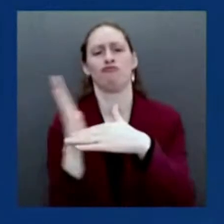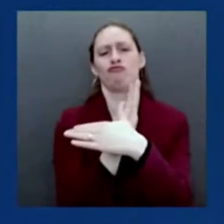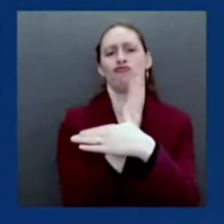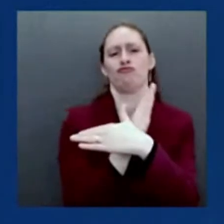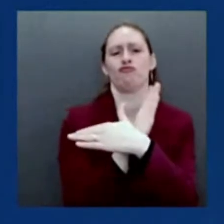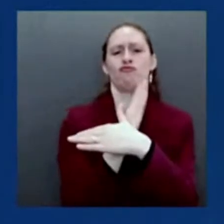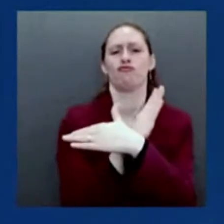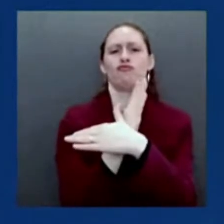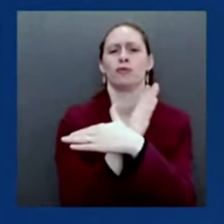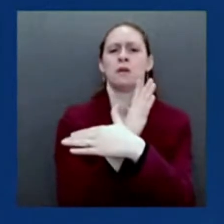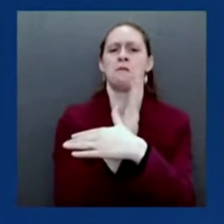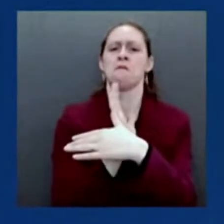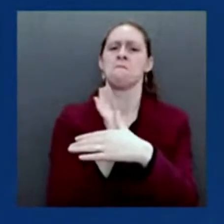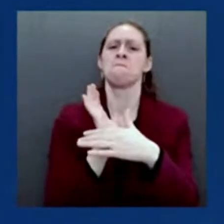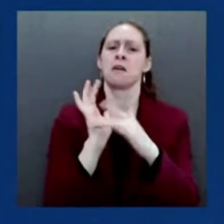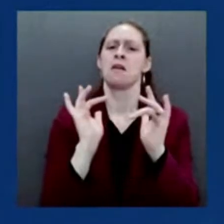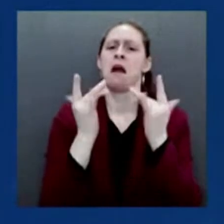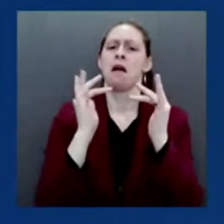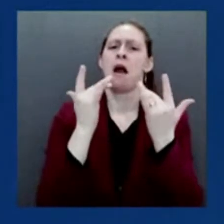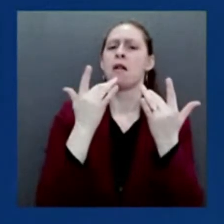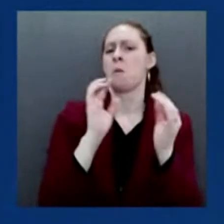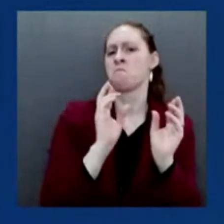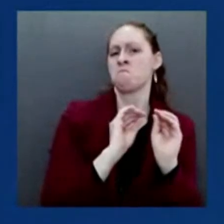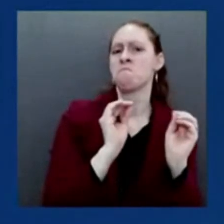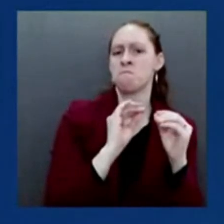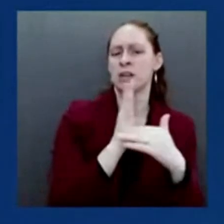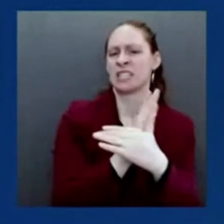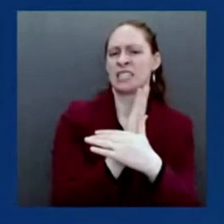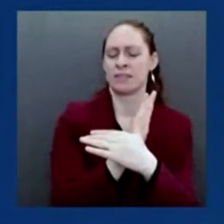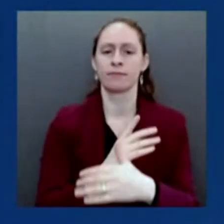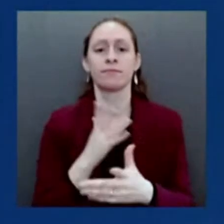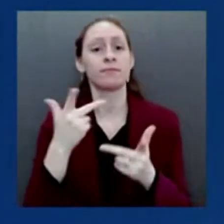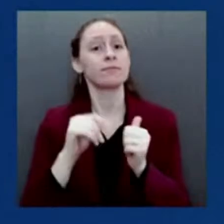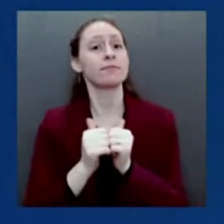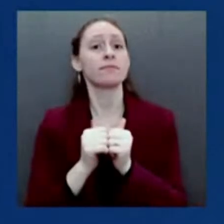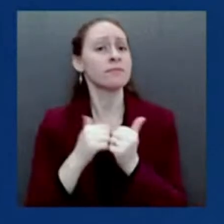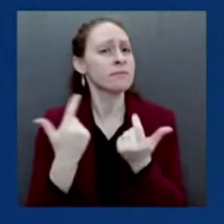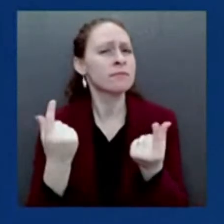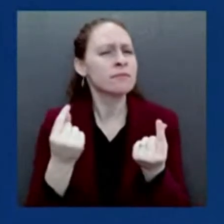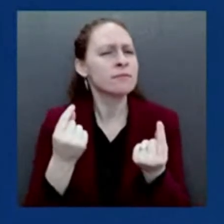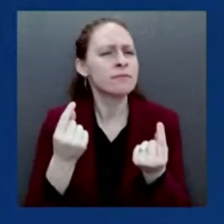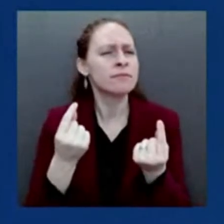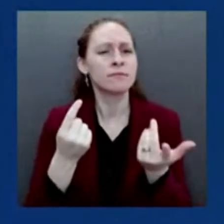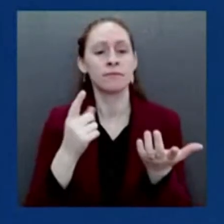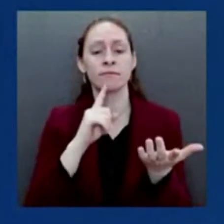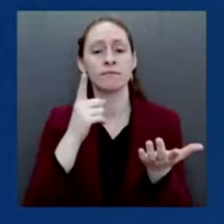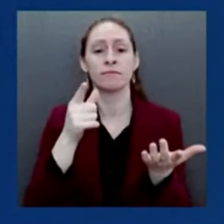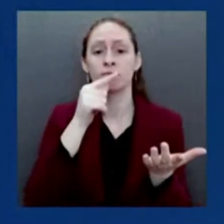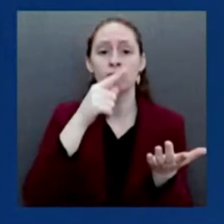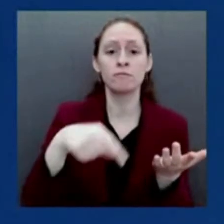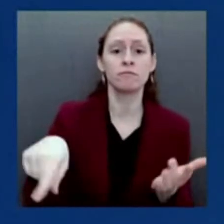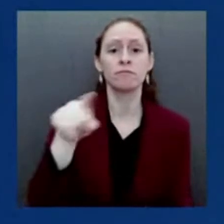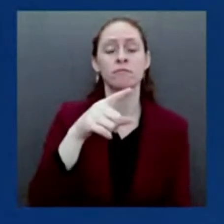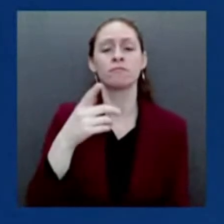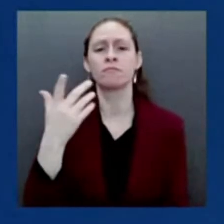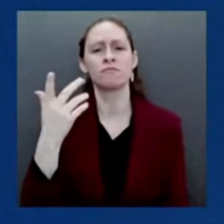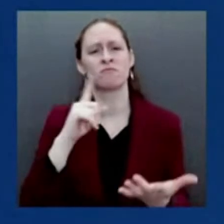YOU DO THAT BY TREATING PEOPLE